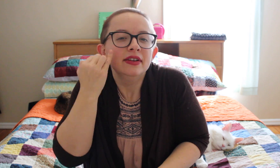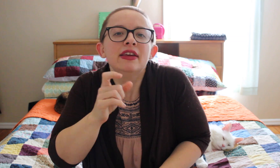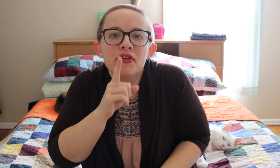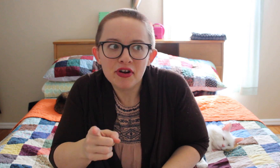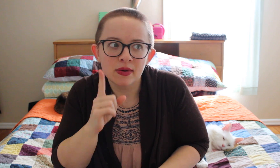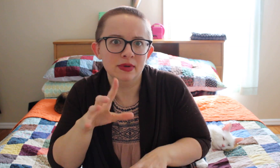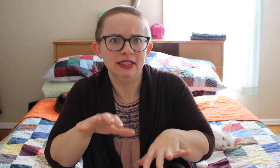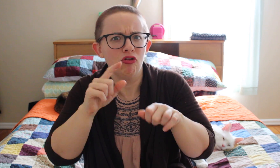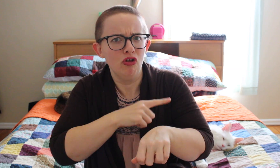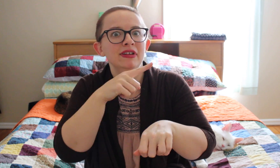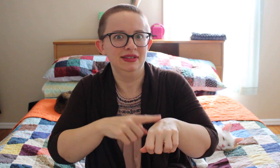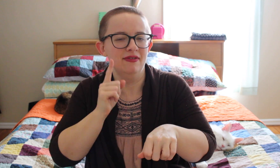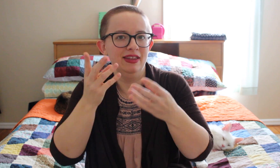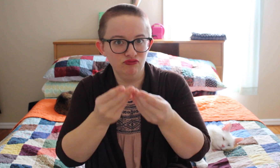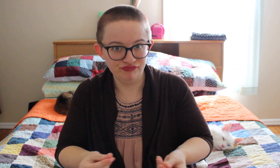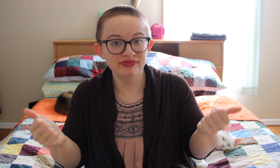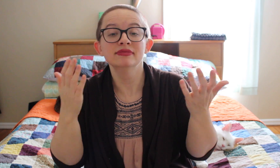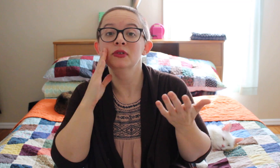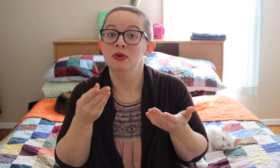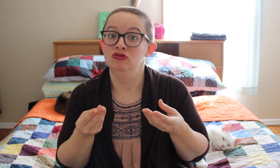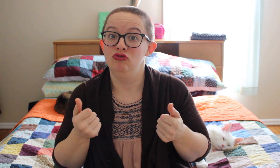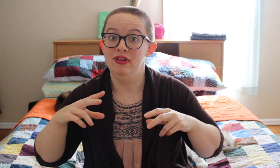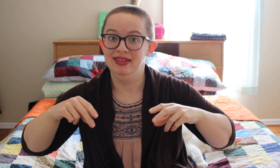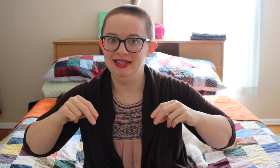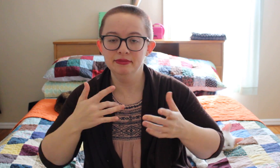Even if they are biodegradable they take a long time to degrade.